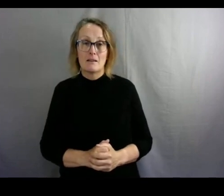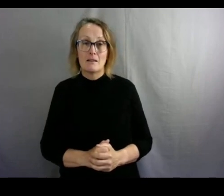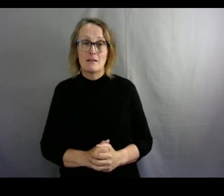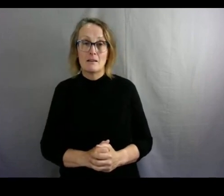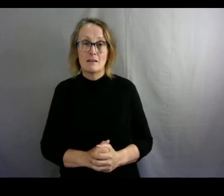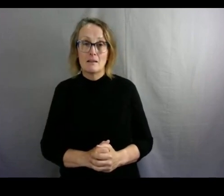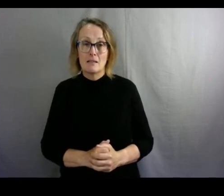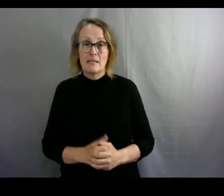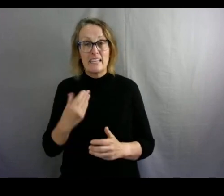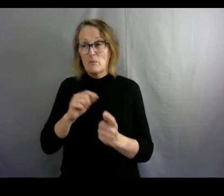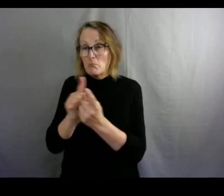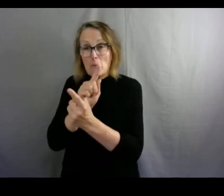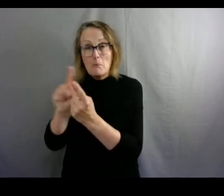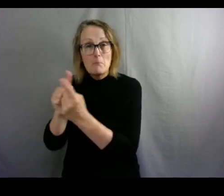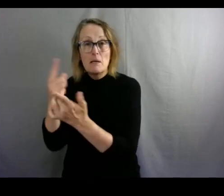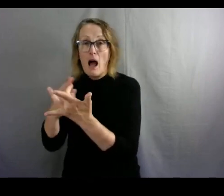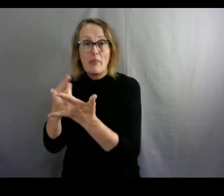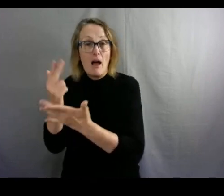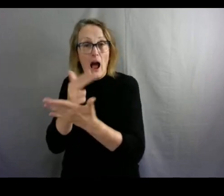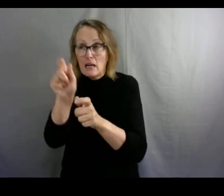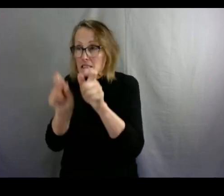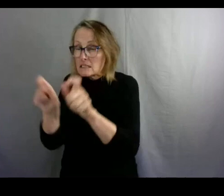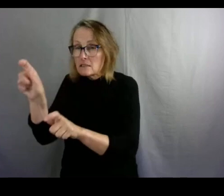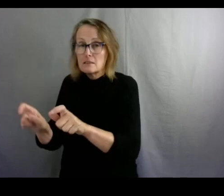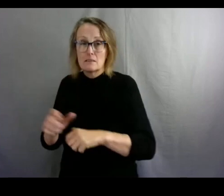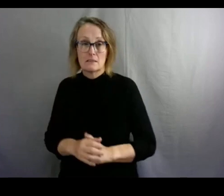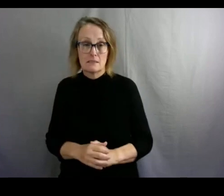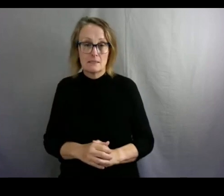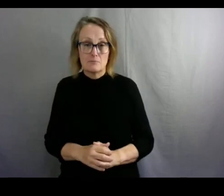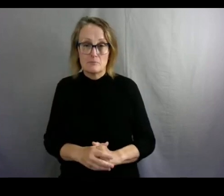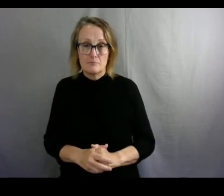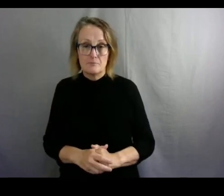with his synthetic line of influence, the strong influence